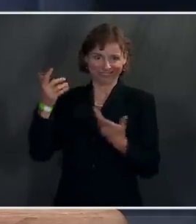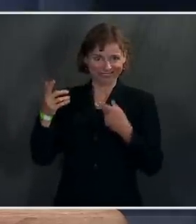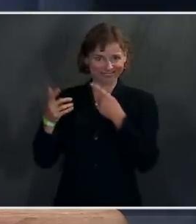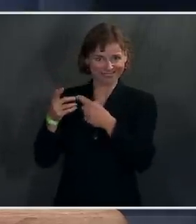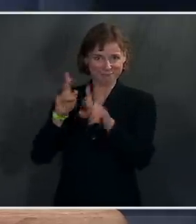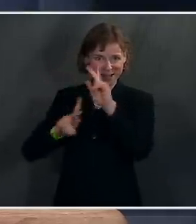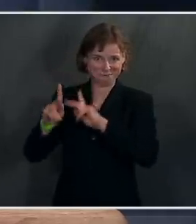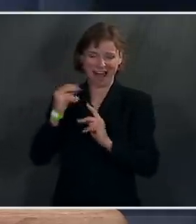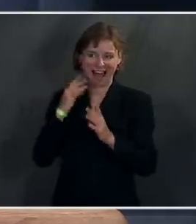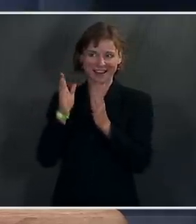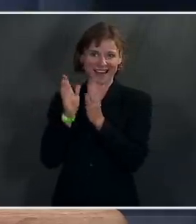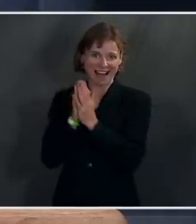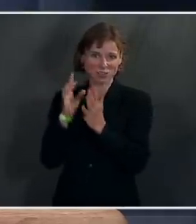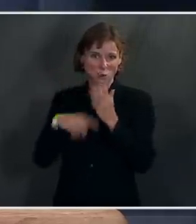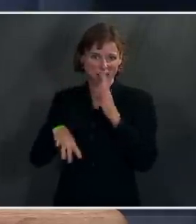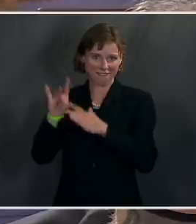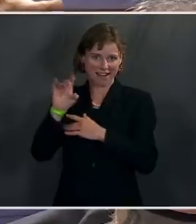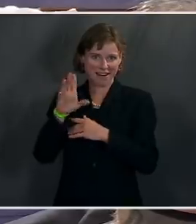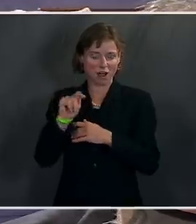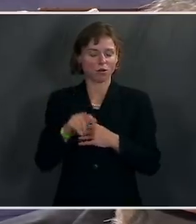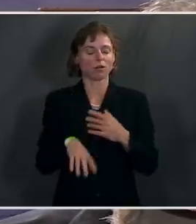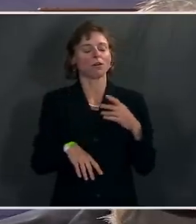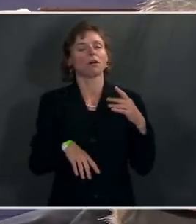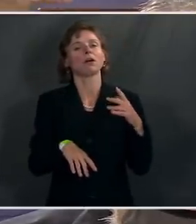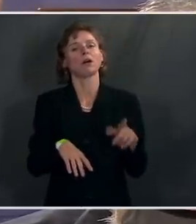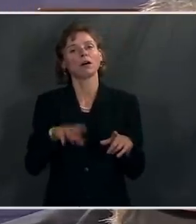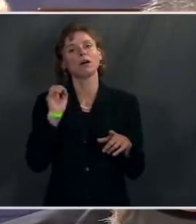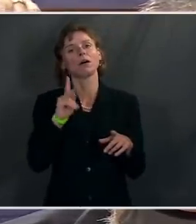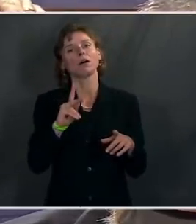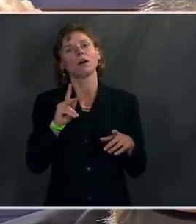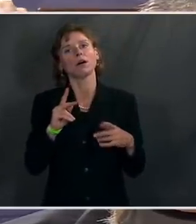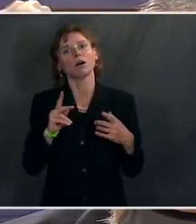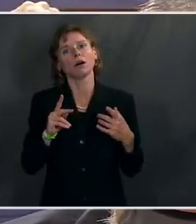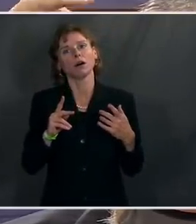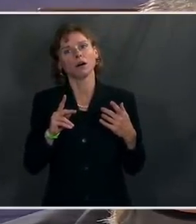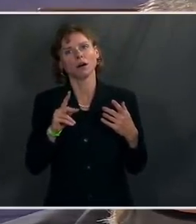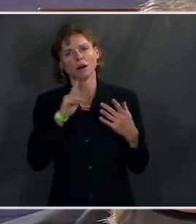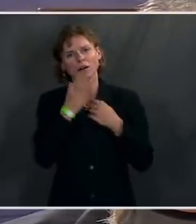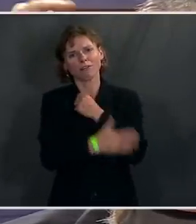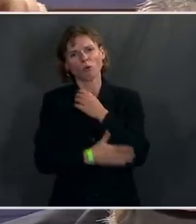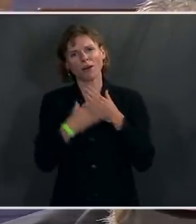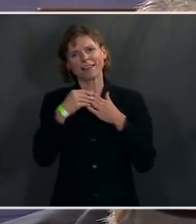if you don't want the first impeachment. There was a lot to deal with a foreign leader called by the president of Ukraine.